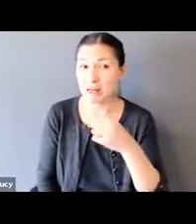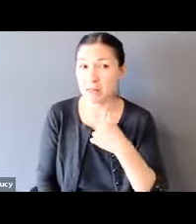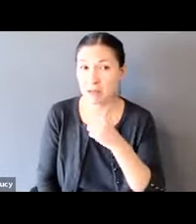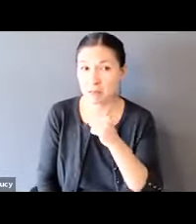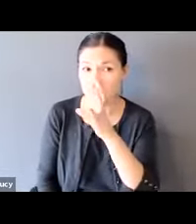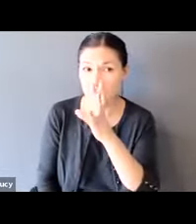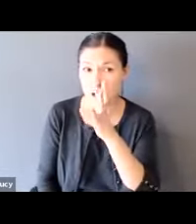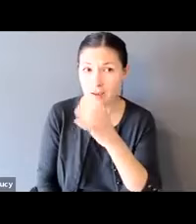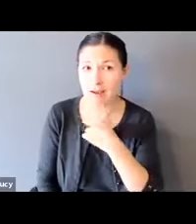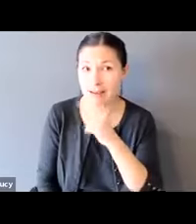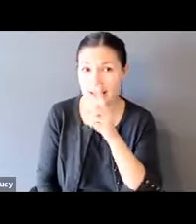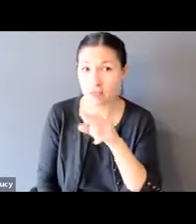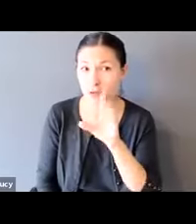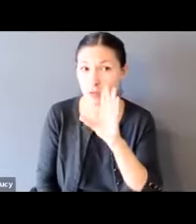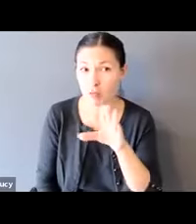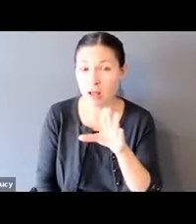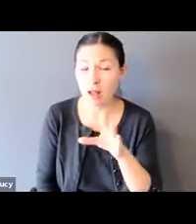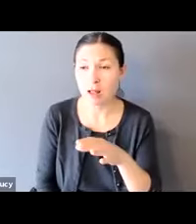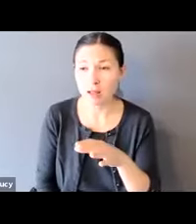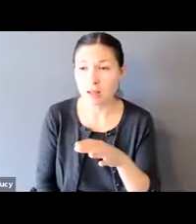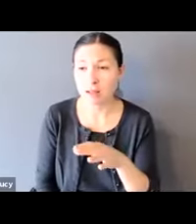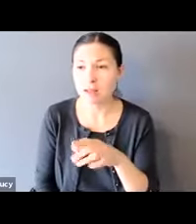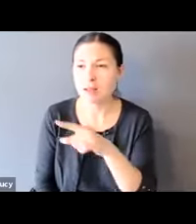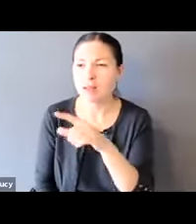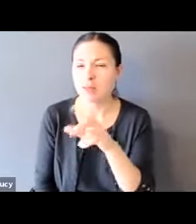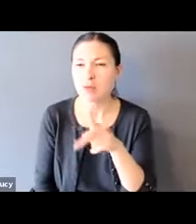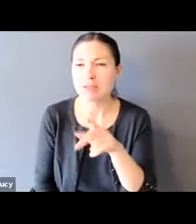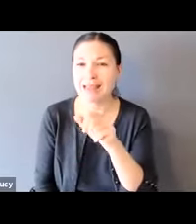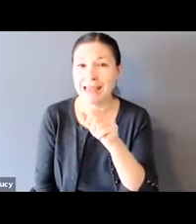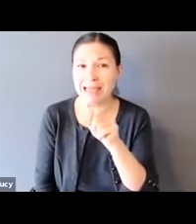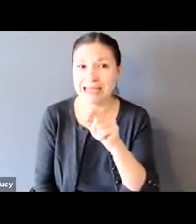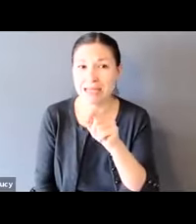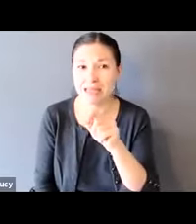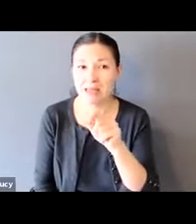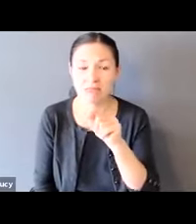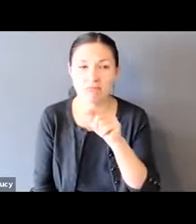I can answer the question that AT had on here.